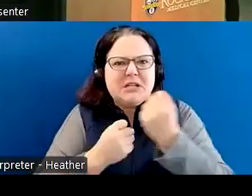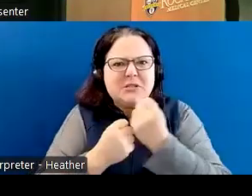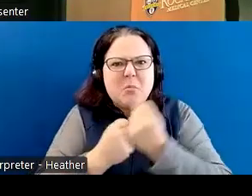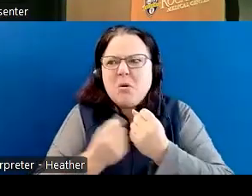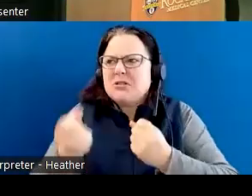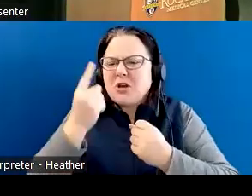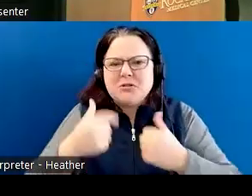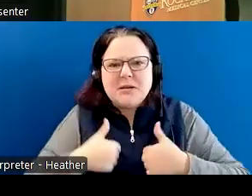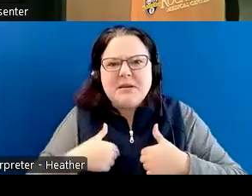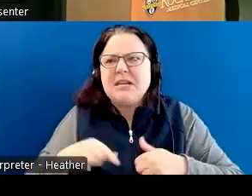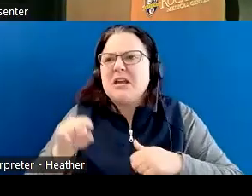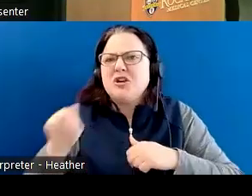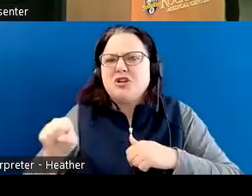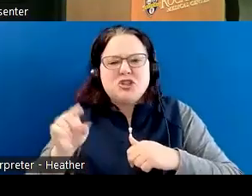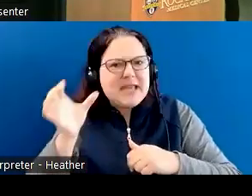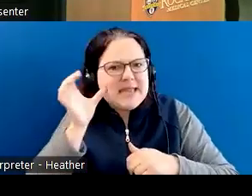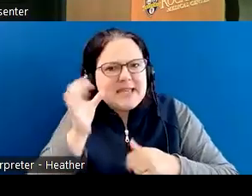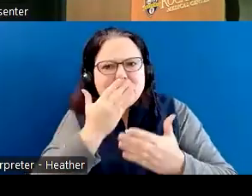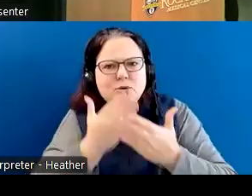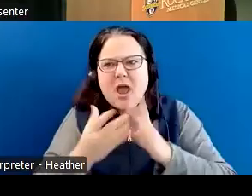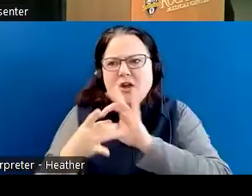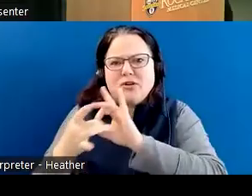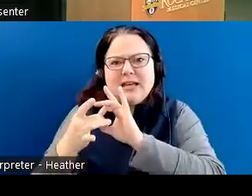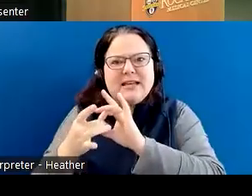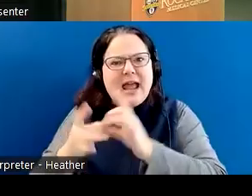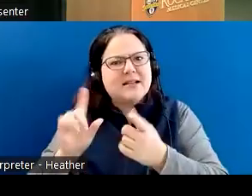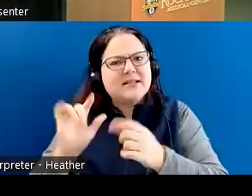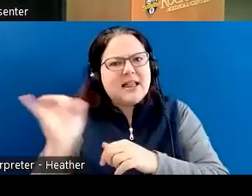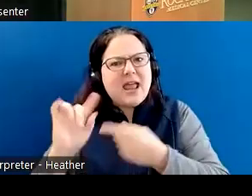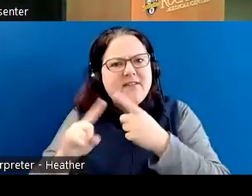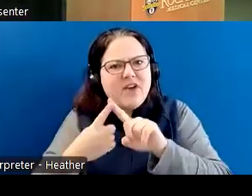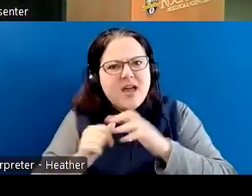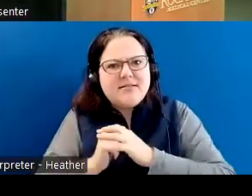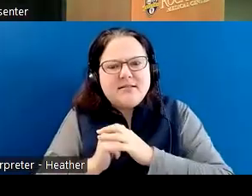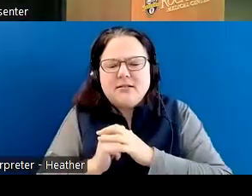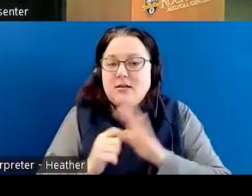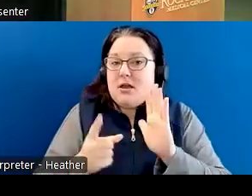She's an amazing listener and we connect in a friendship way. Sometimes I need somebody to